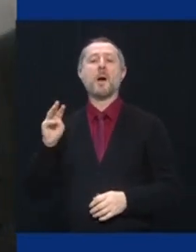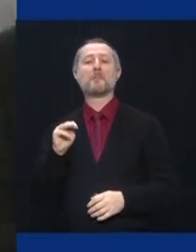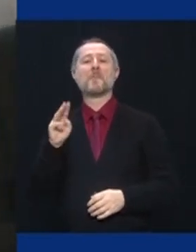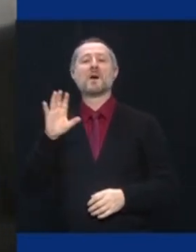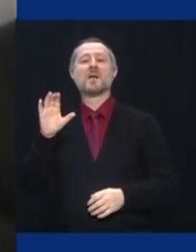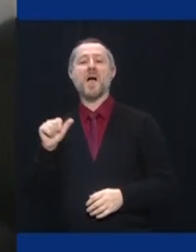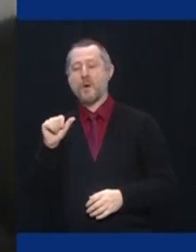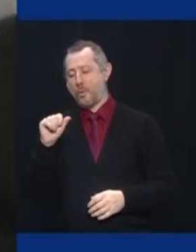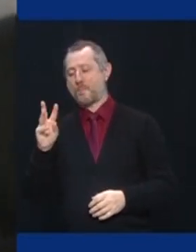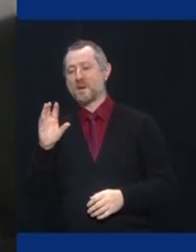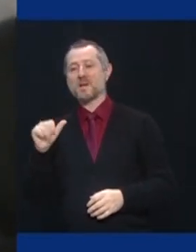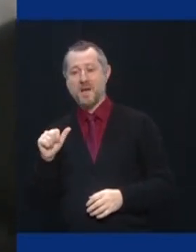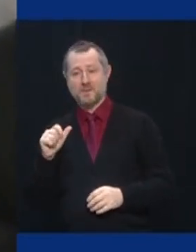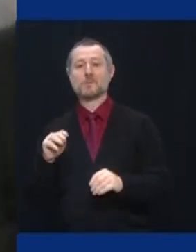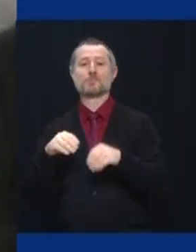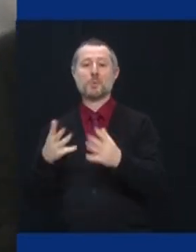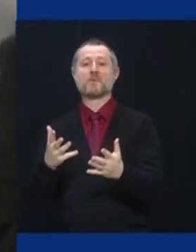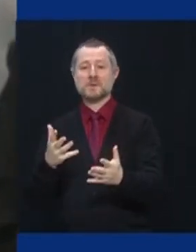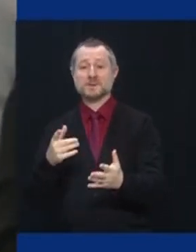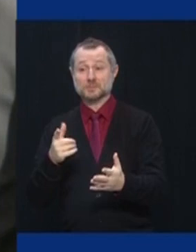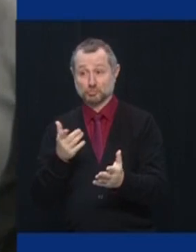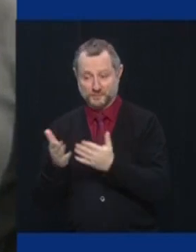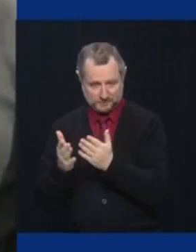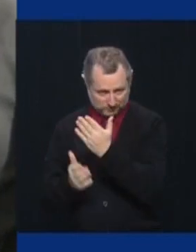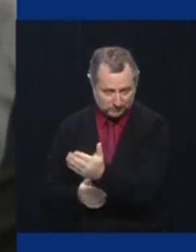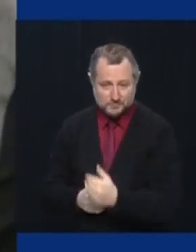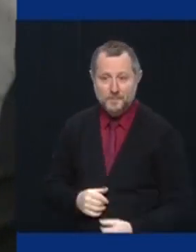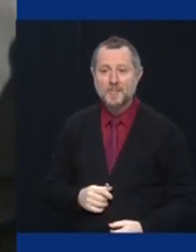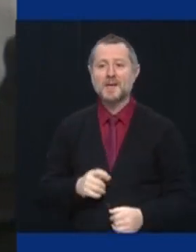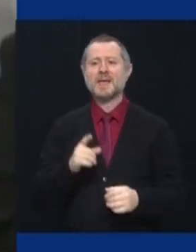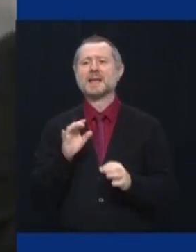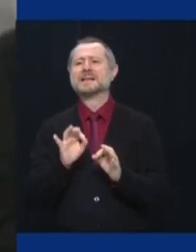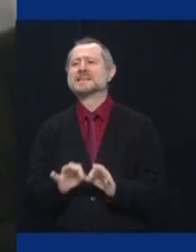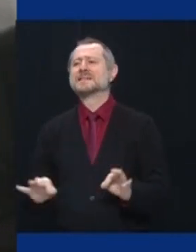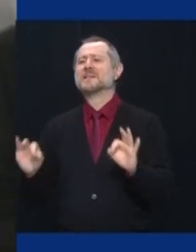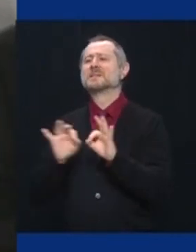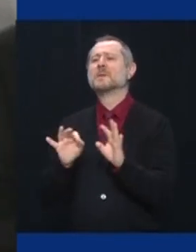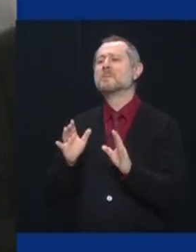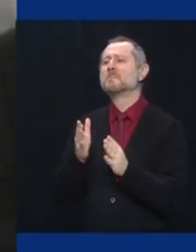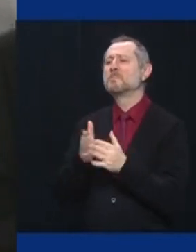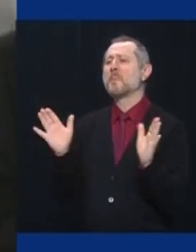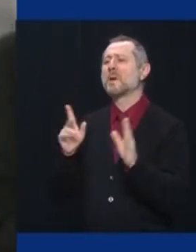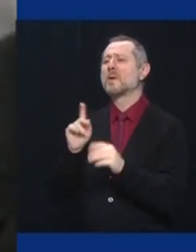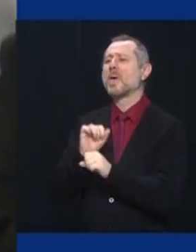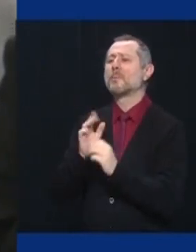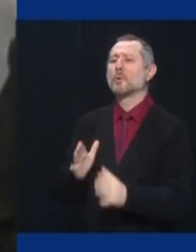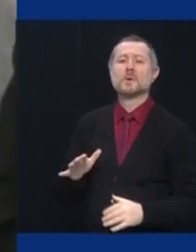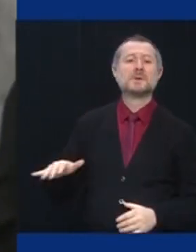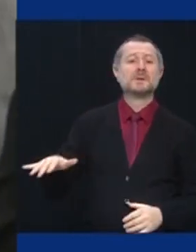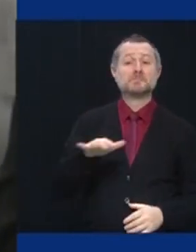EMPLOYEES WHO ARE PROVIDING NECESSARY SERVICES LIKE THE YWCA, THEY WILL ALSO BE